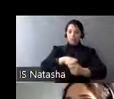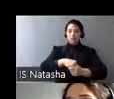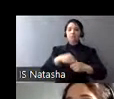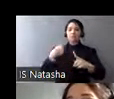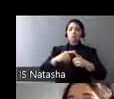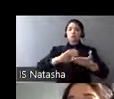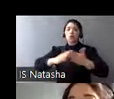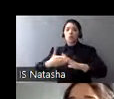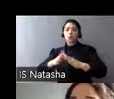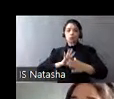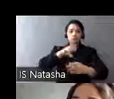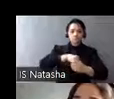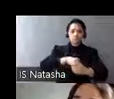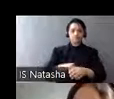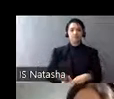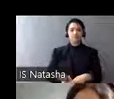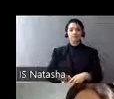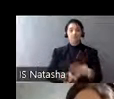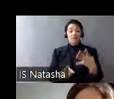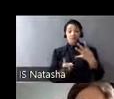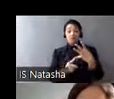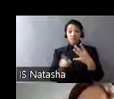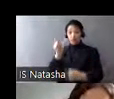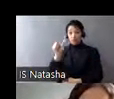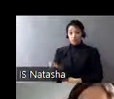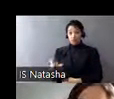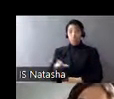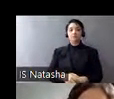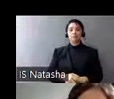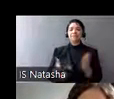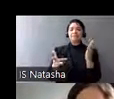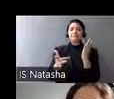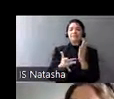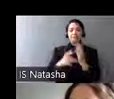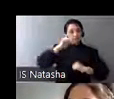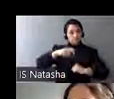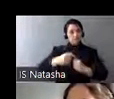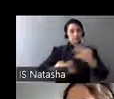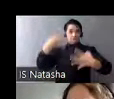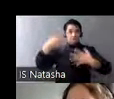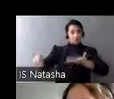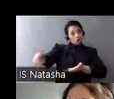And finally, we had technical needs on data collection and management.